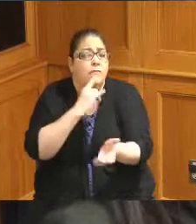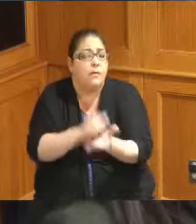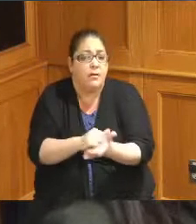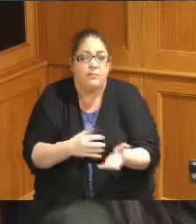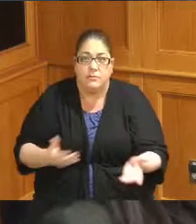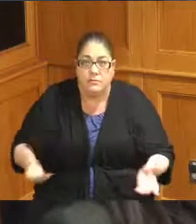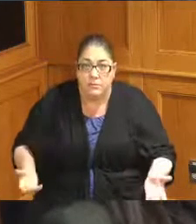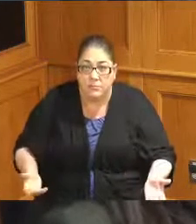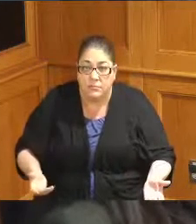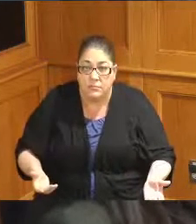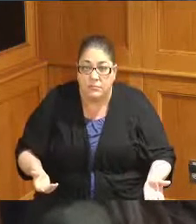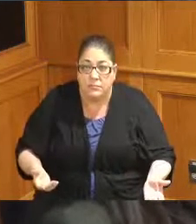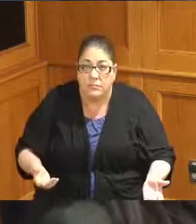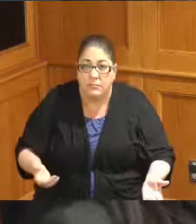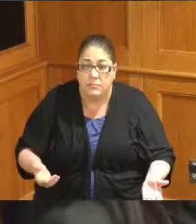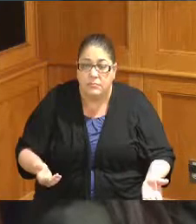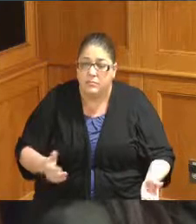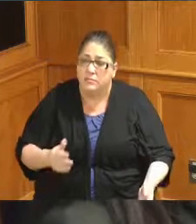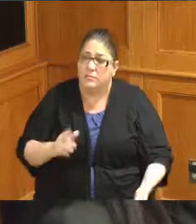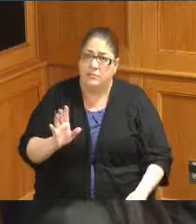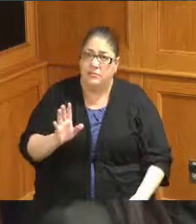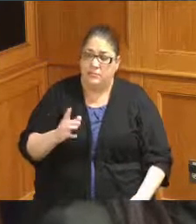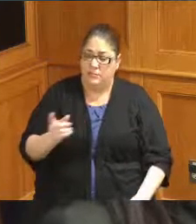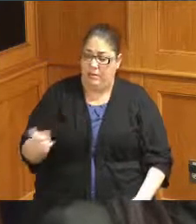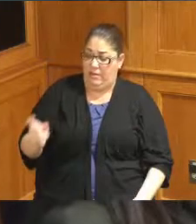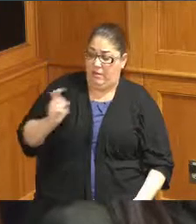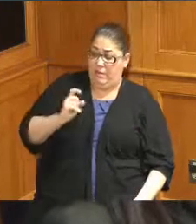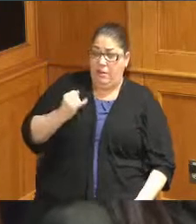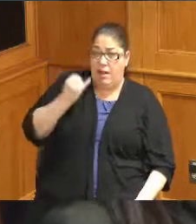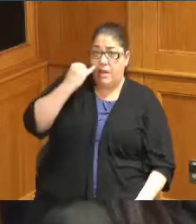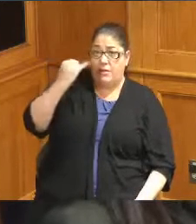there's nothing bold with giving me an idea and telling me to pay for it